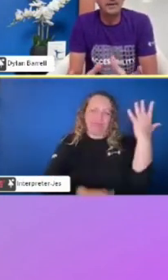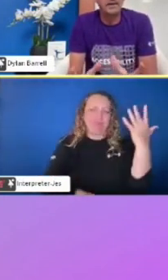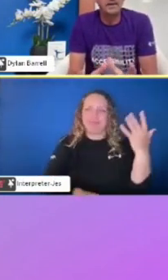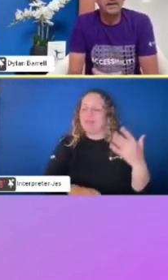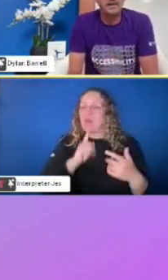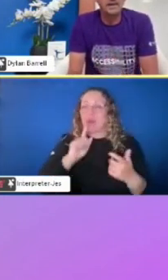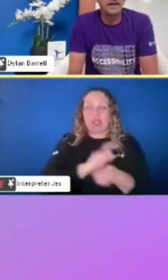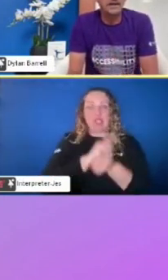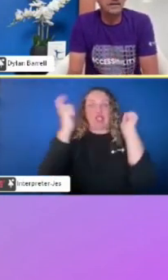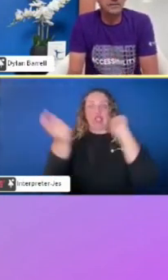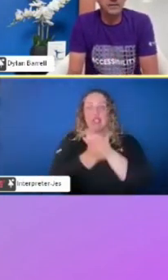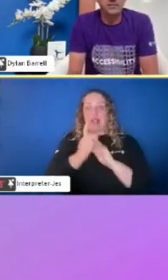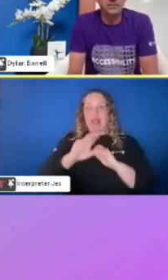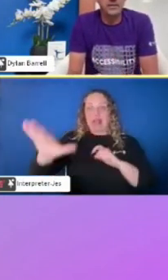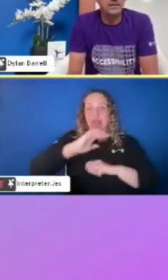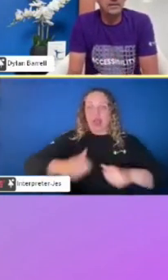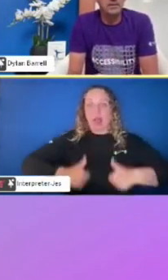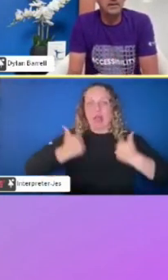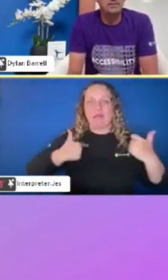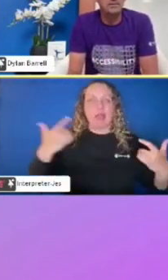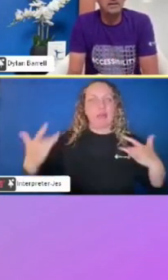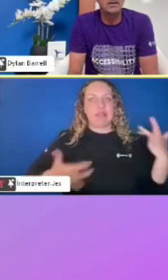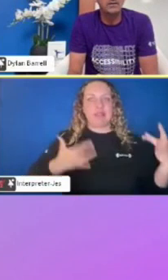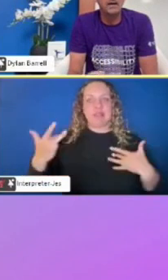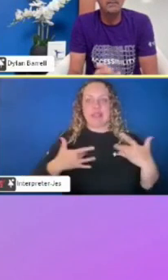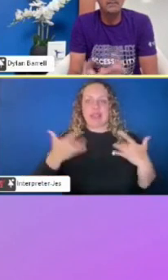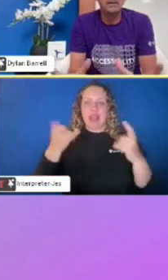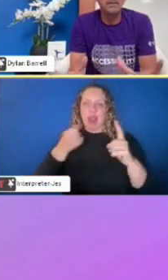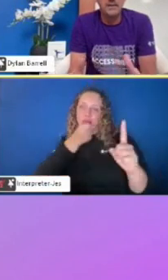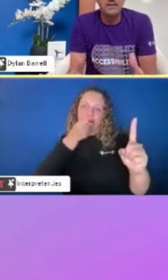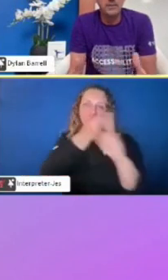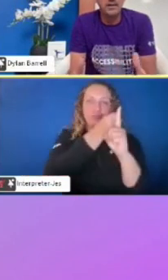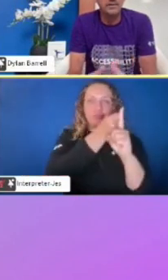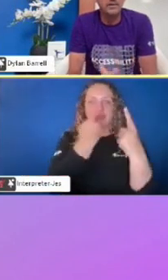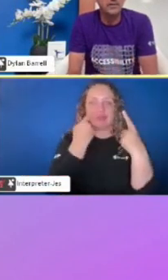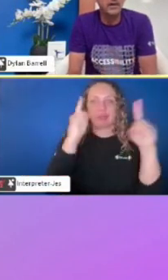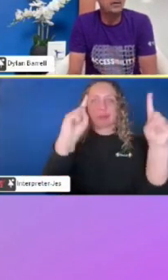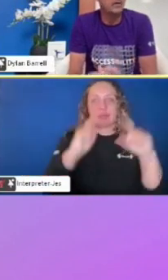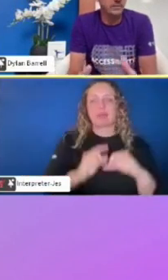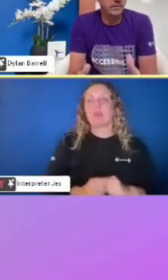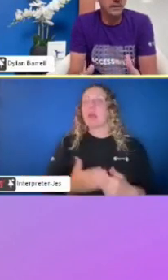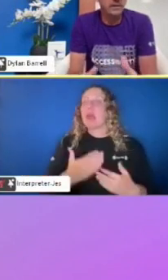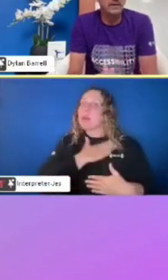and I'm really excited that we've reached this mile milestone. Please put out the word to everybody,